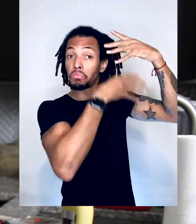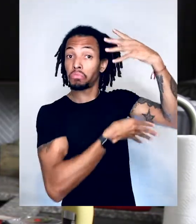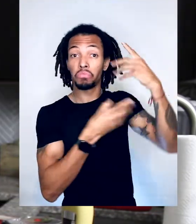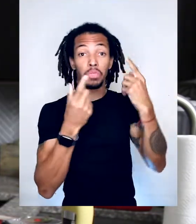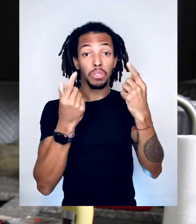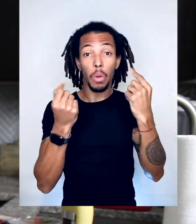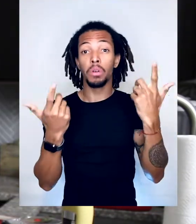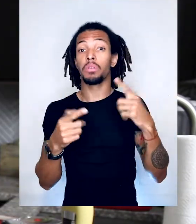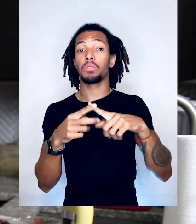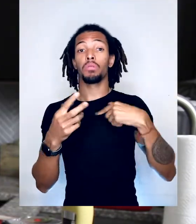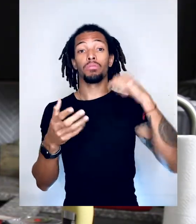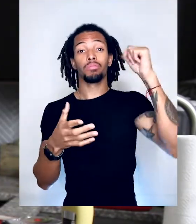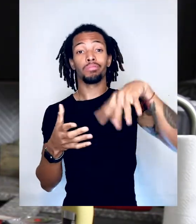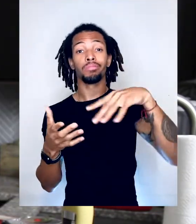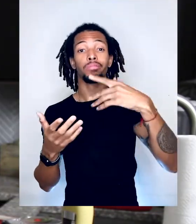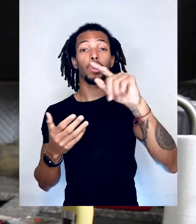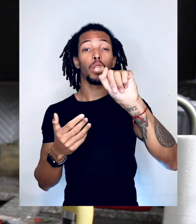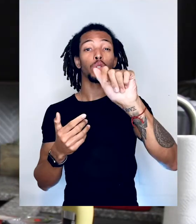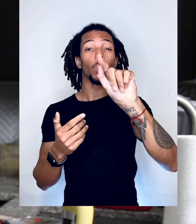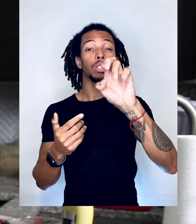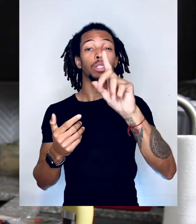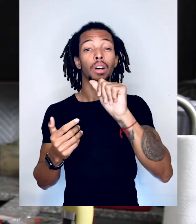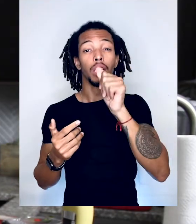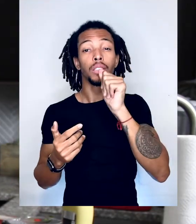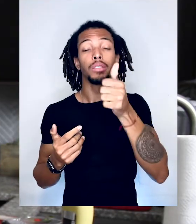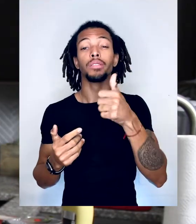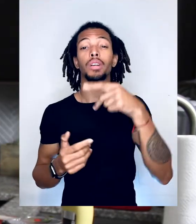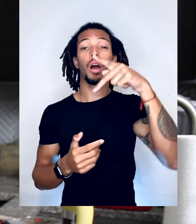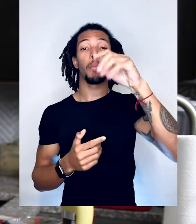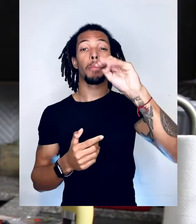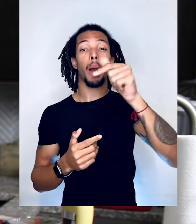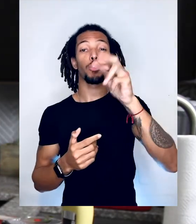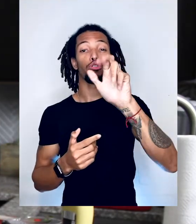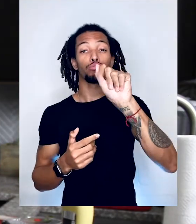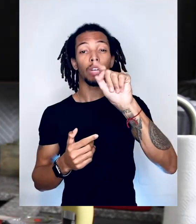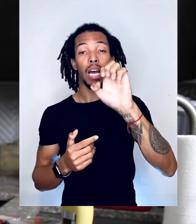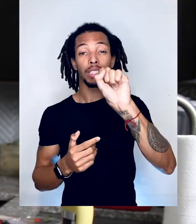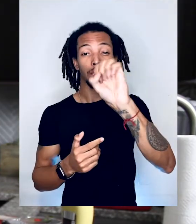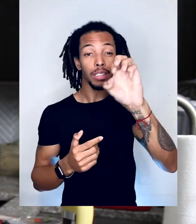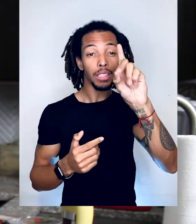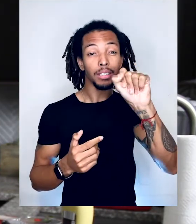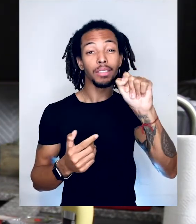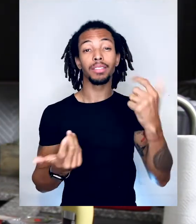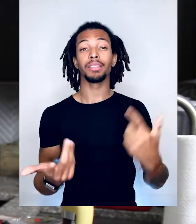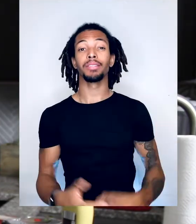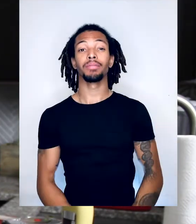dozen things off the top of my head that would go nicely in here. Toasted nuts, pomegranate seeds,